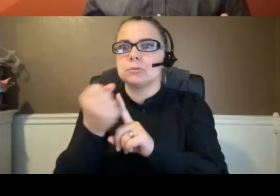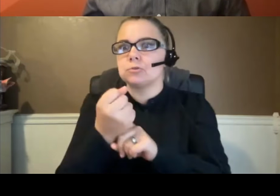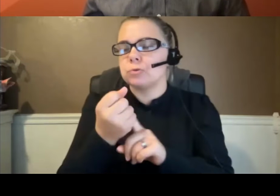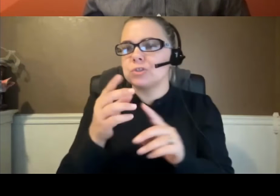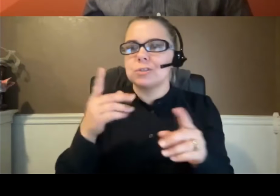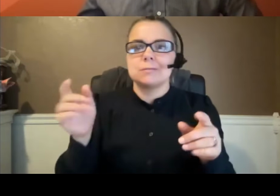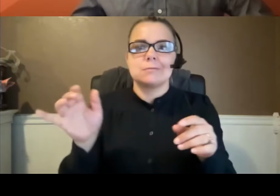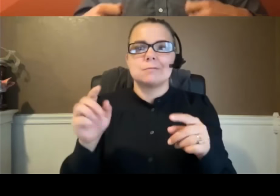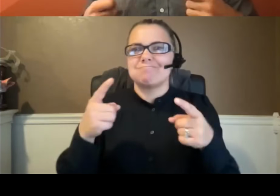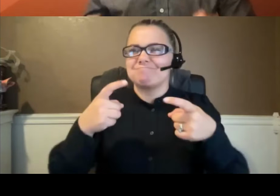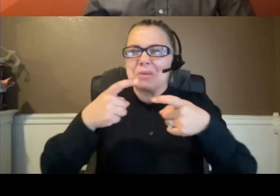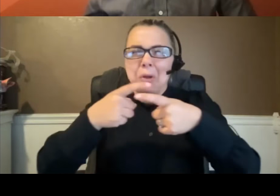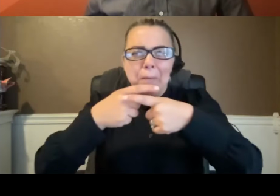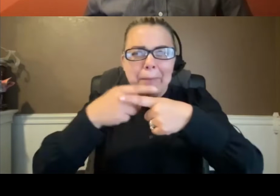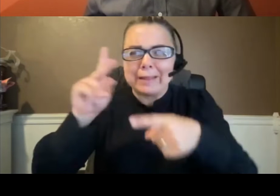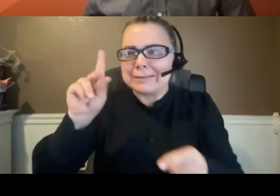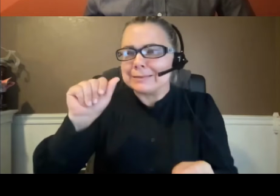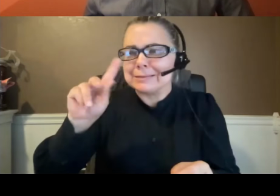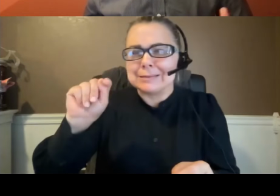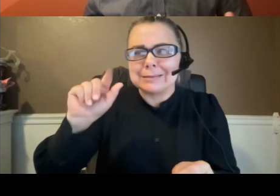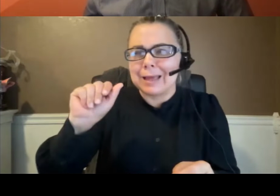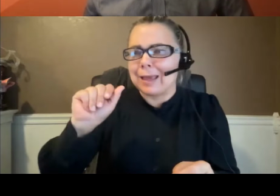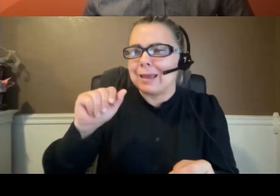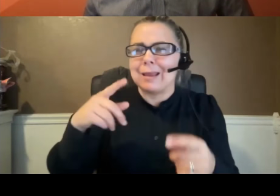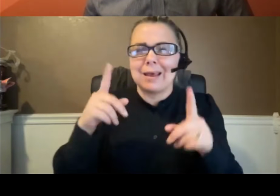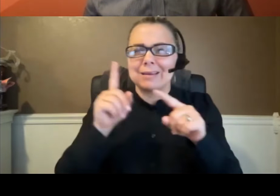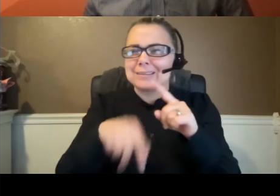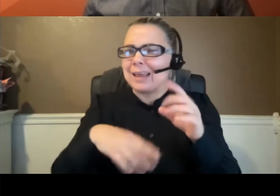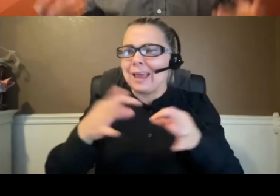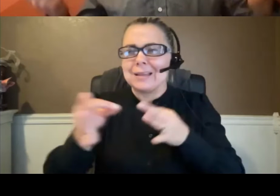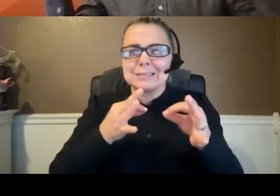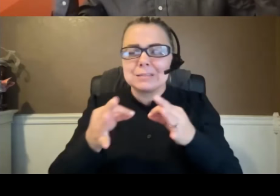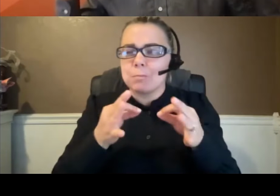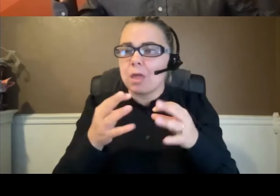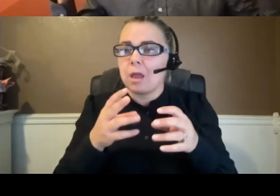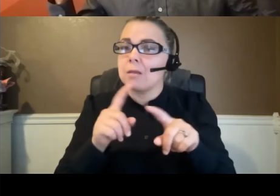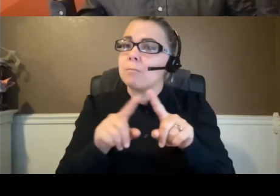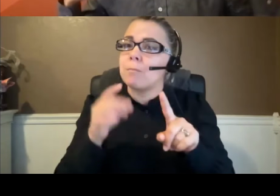in a lot of ways and maybe that can be mapped on to some sonification technique, where trained